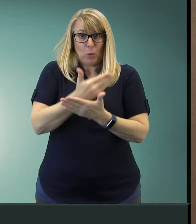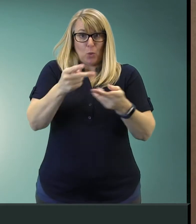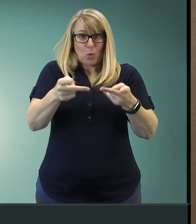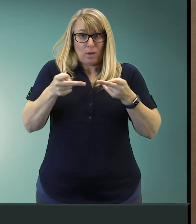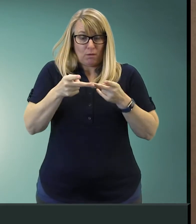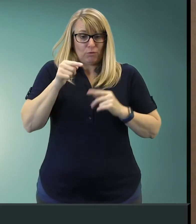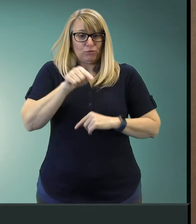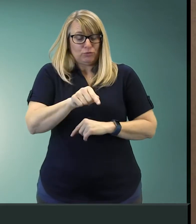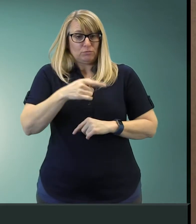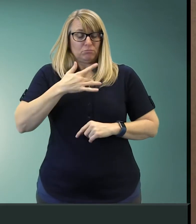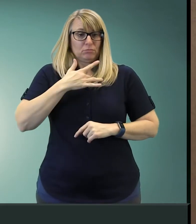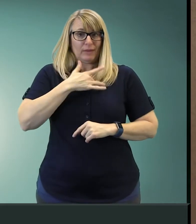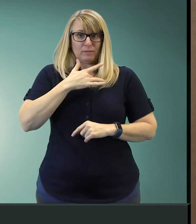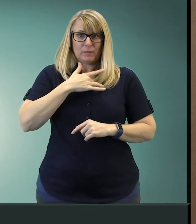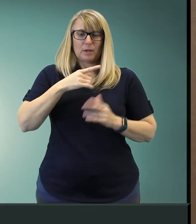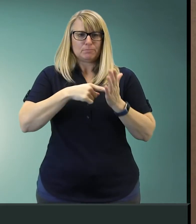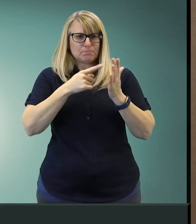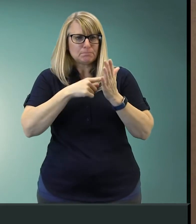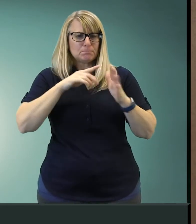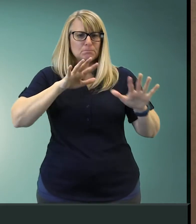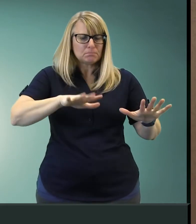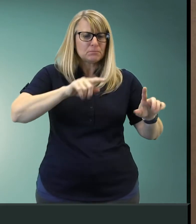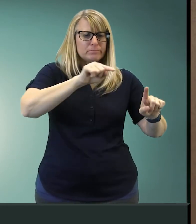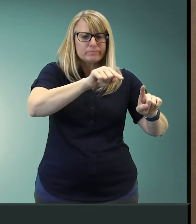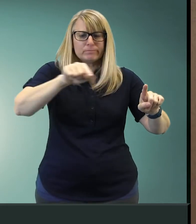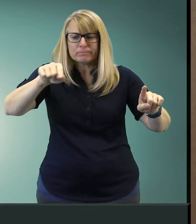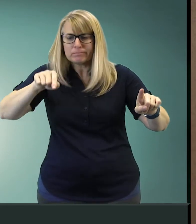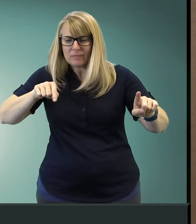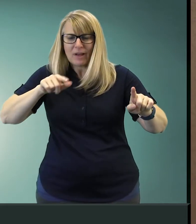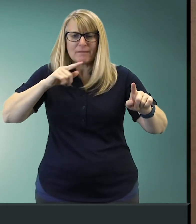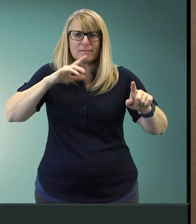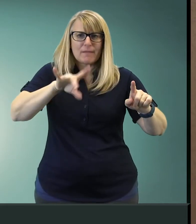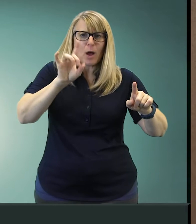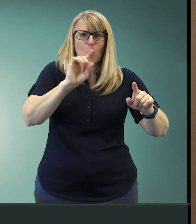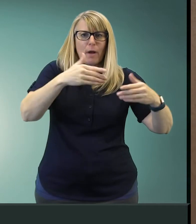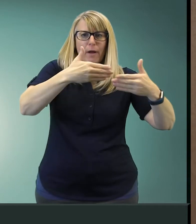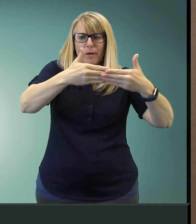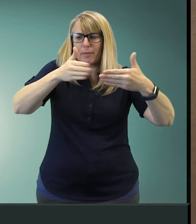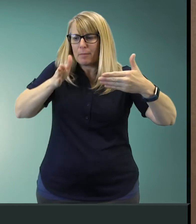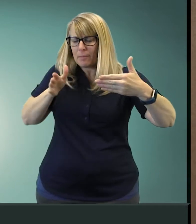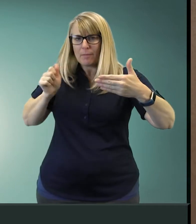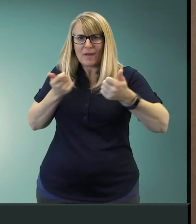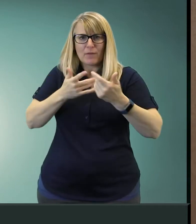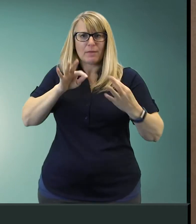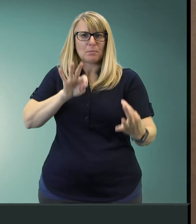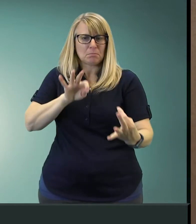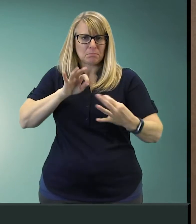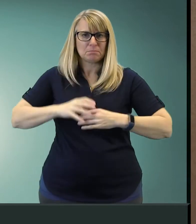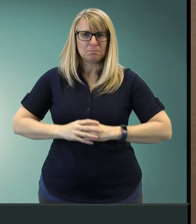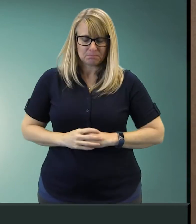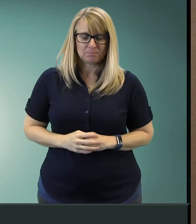When I get to a new place, I can sometimes do perimeter searches, things like that.